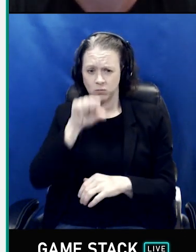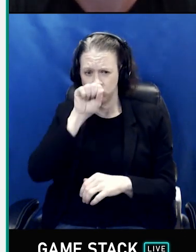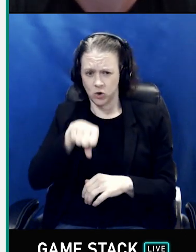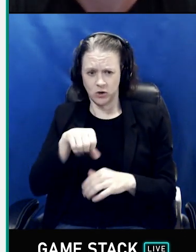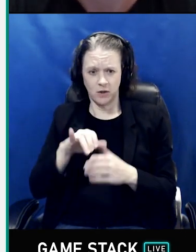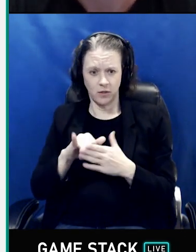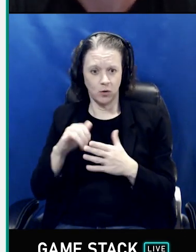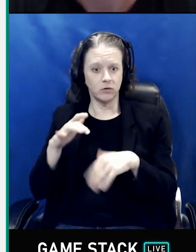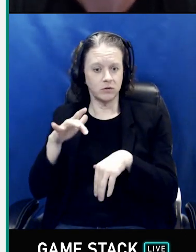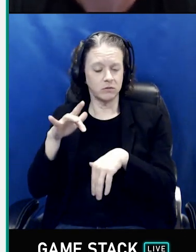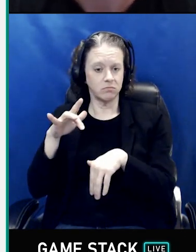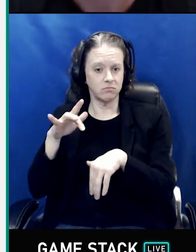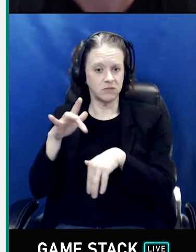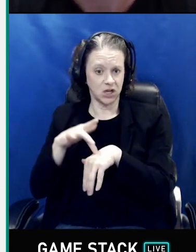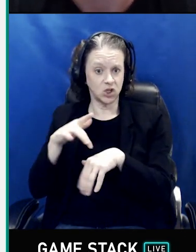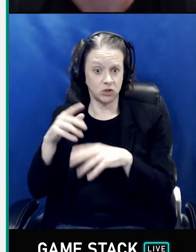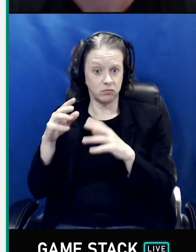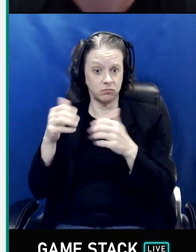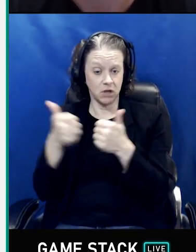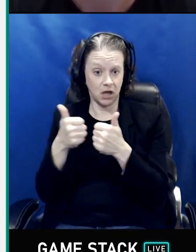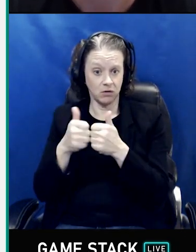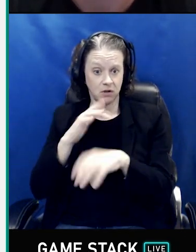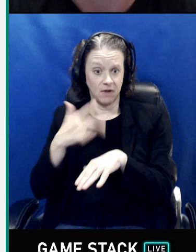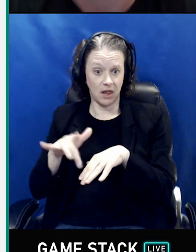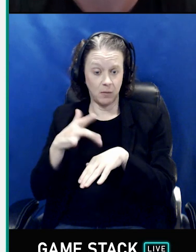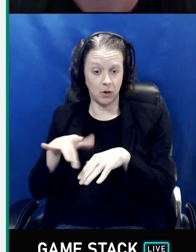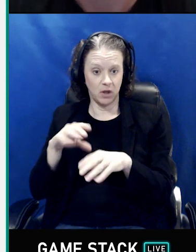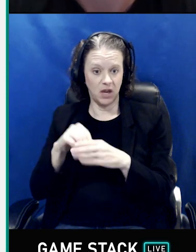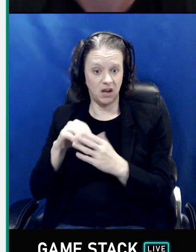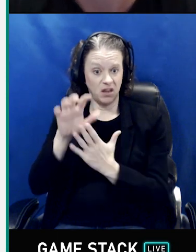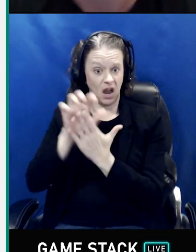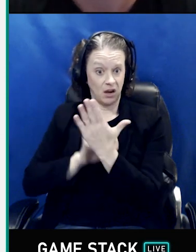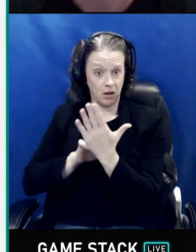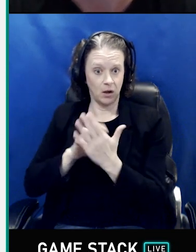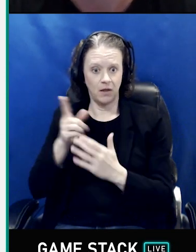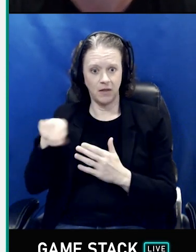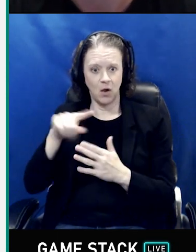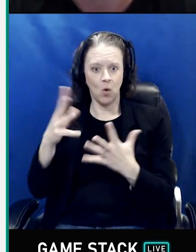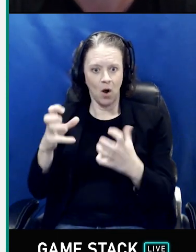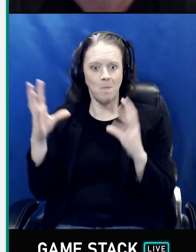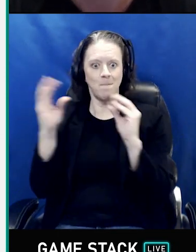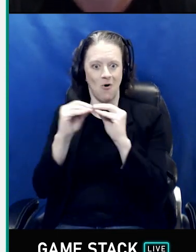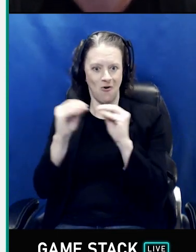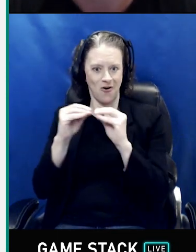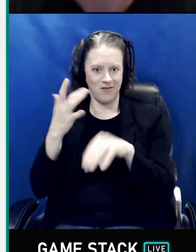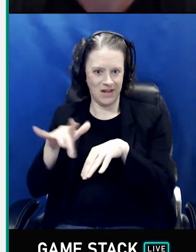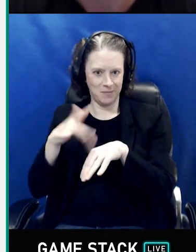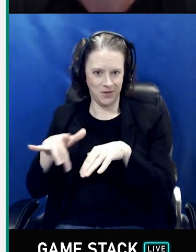in the catalog, and they want more titles to adopt the controls and be available to play in non-controller